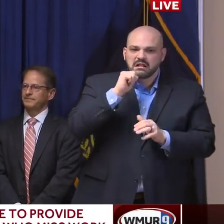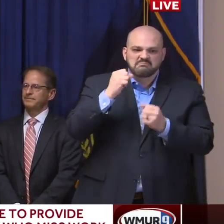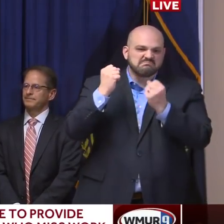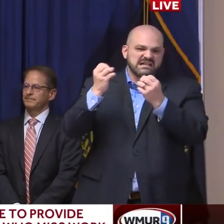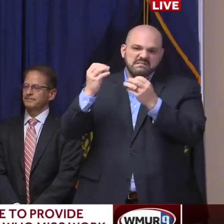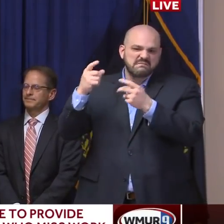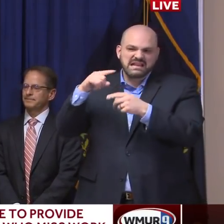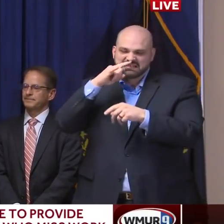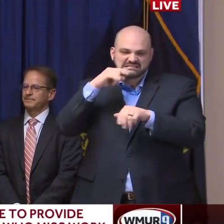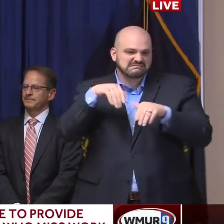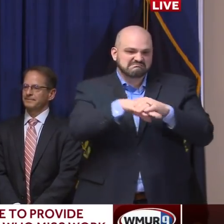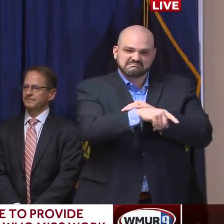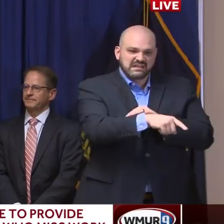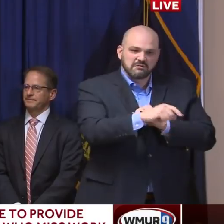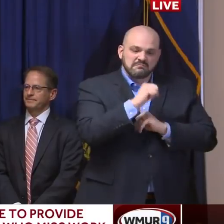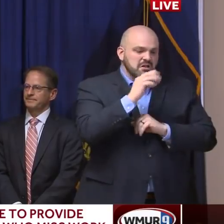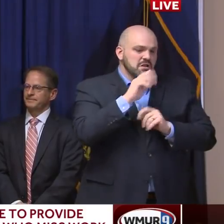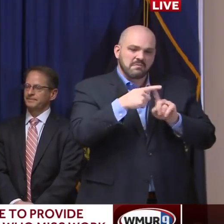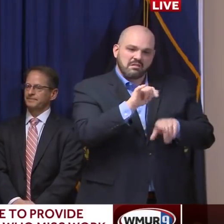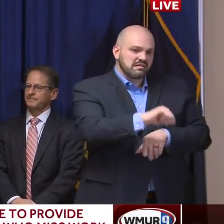AGAIN, THOSE ARE SMALLER ORGANIZATIONS IF YOU WILL.